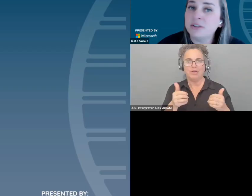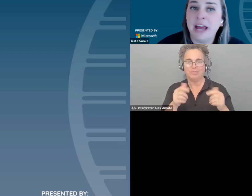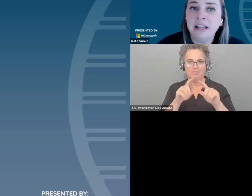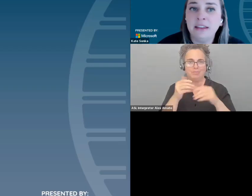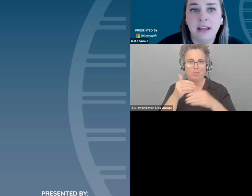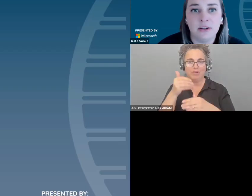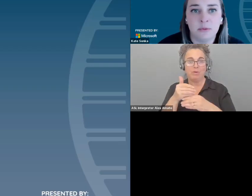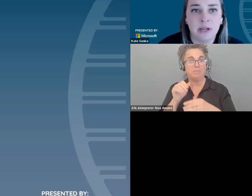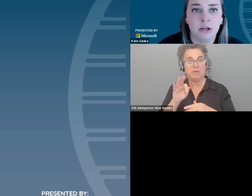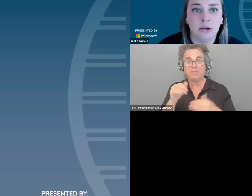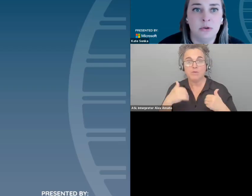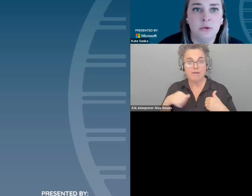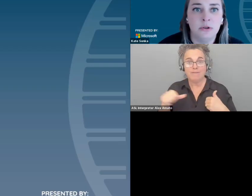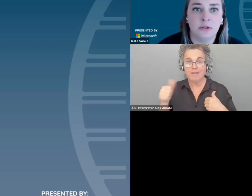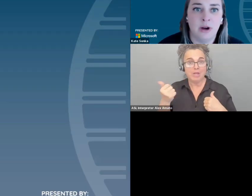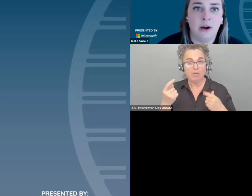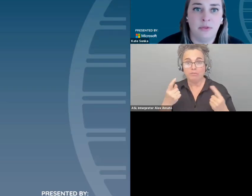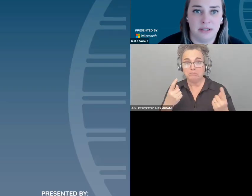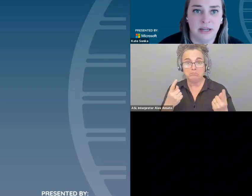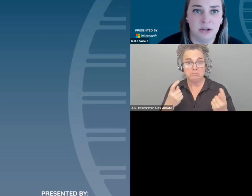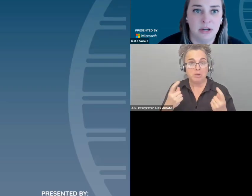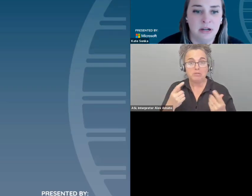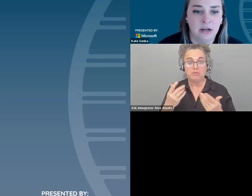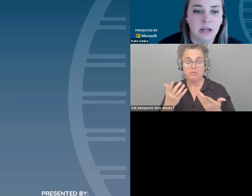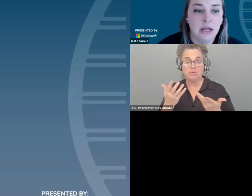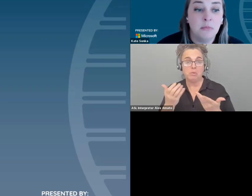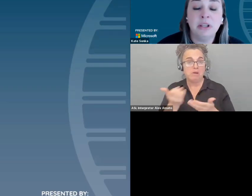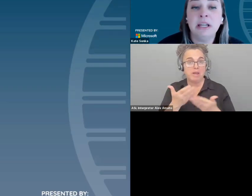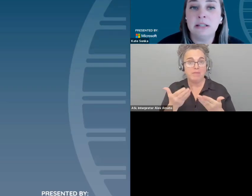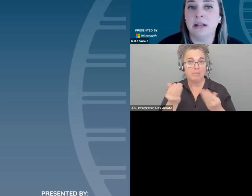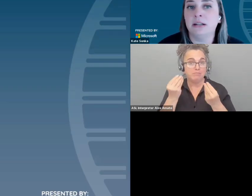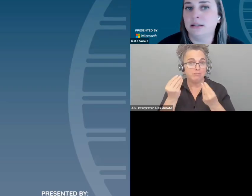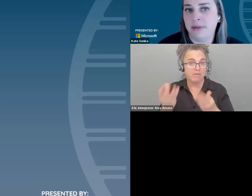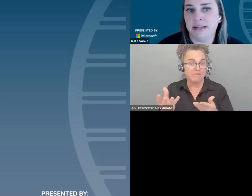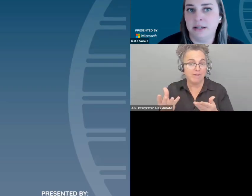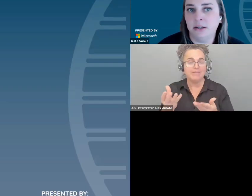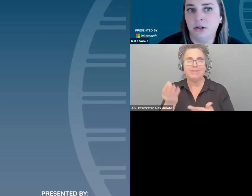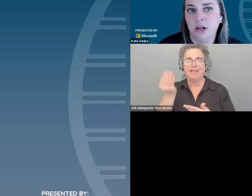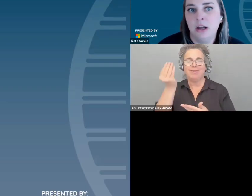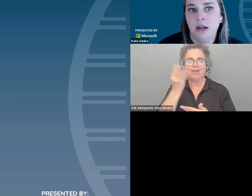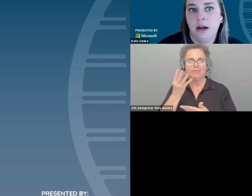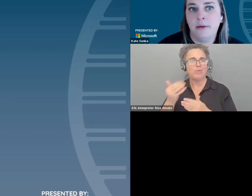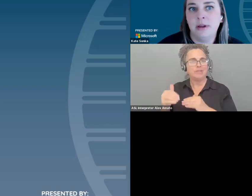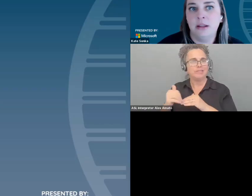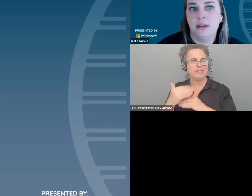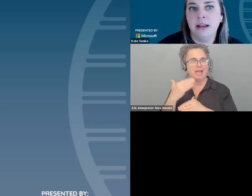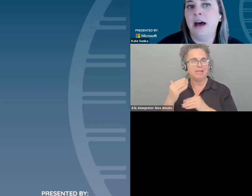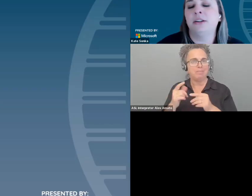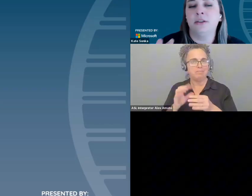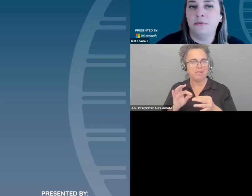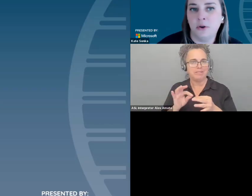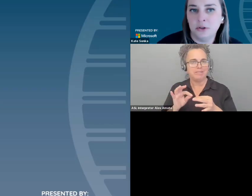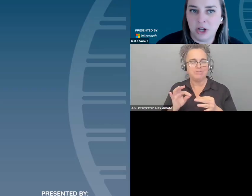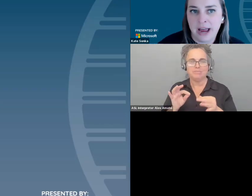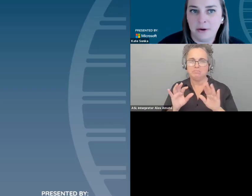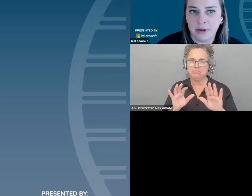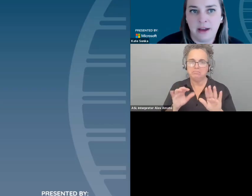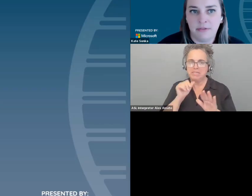But if there's anything else we can do throughout the session, please send us a message not to the full chat.